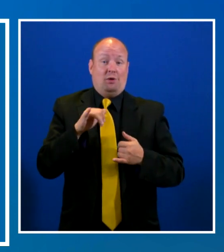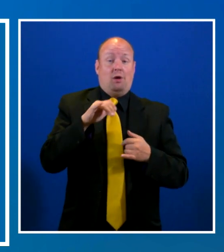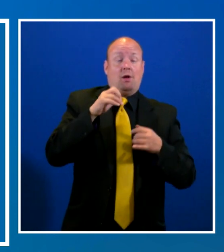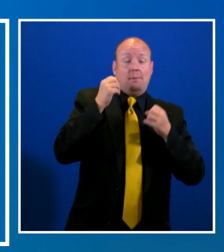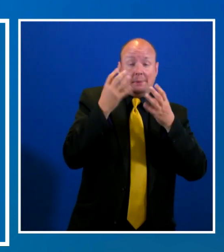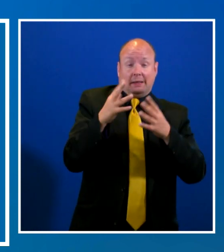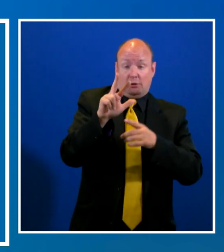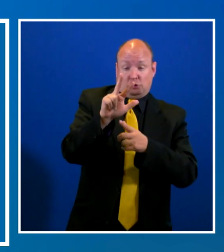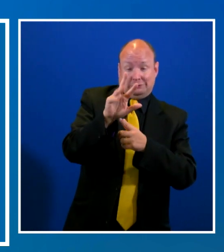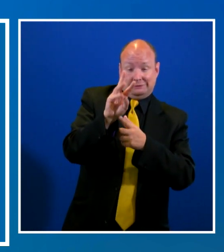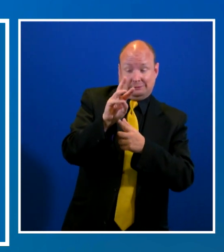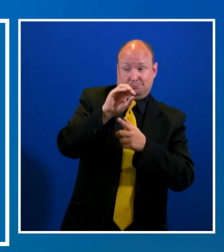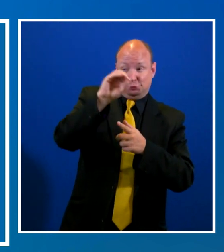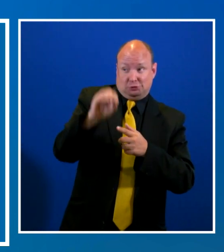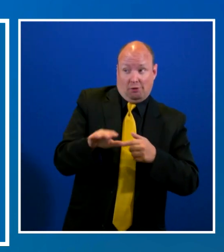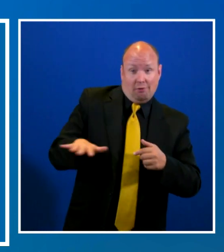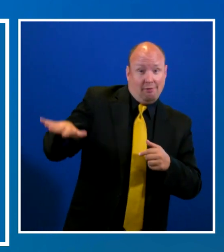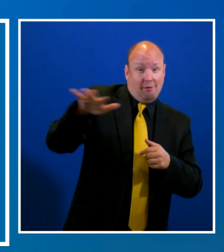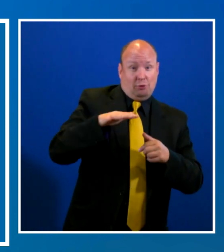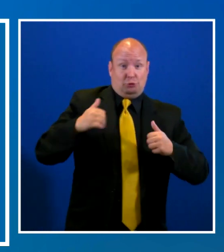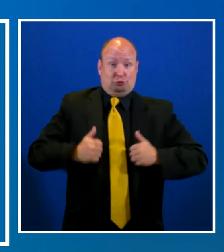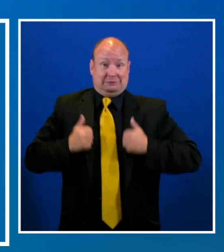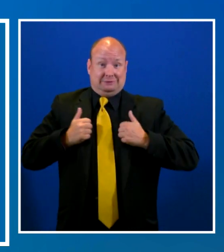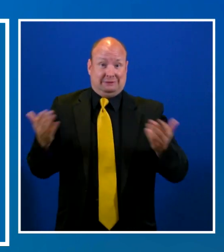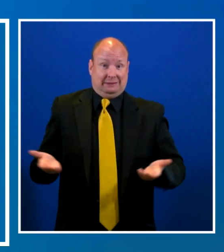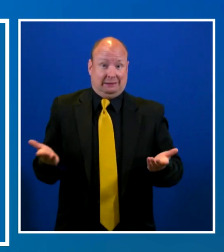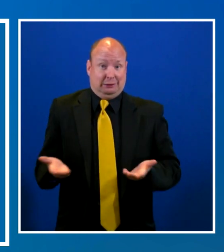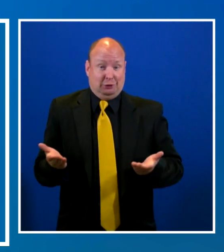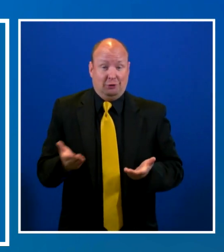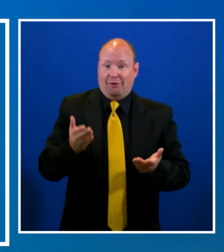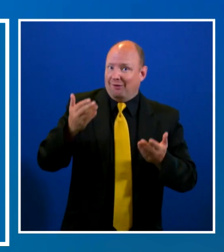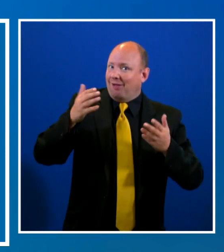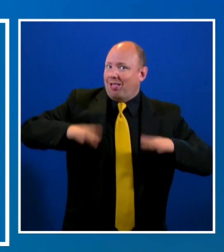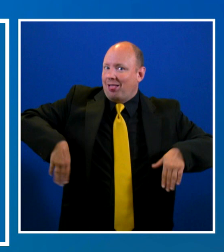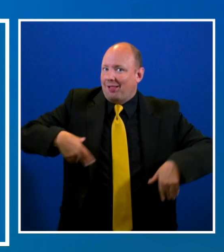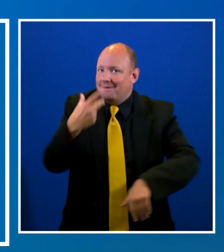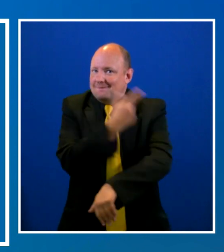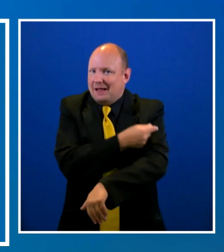With virus activity rising and hospitals getting busier, it's